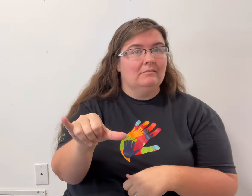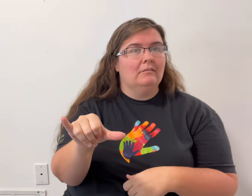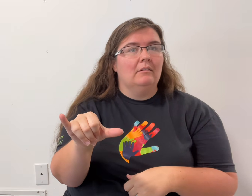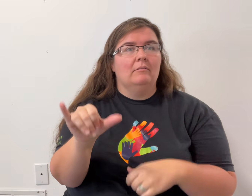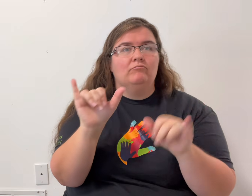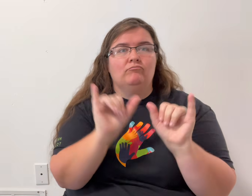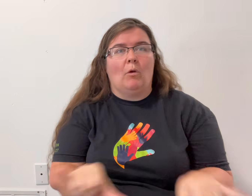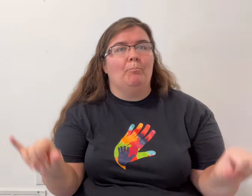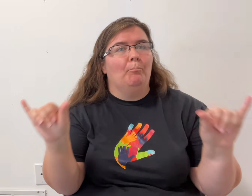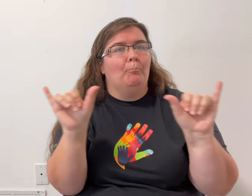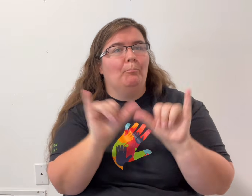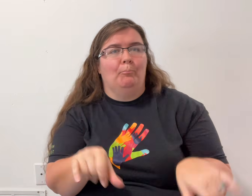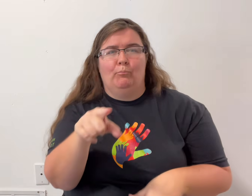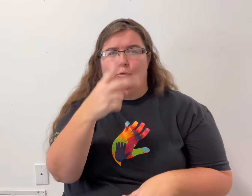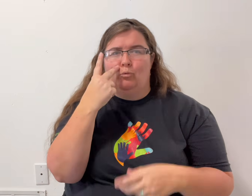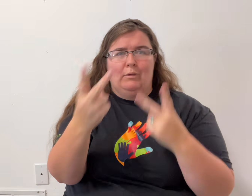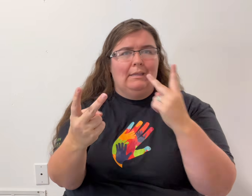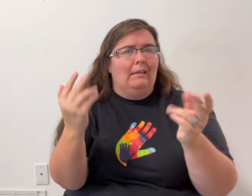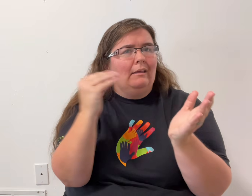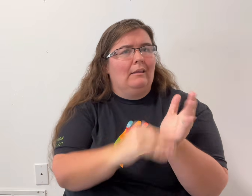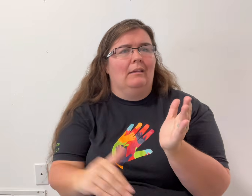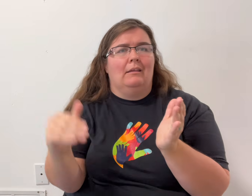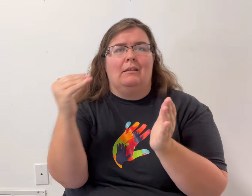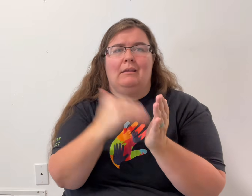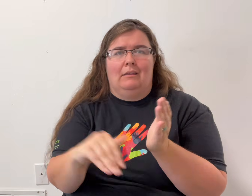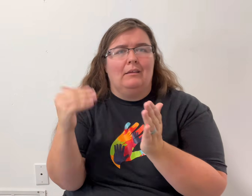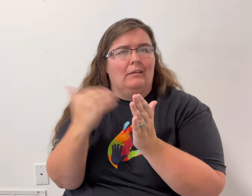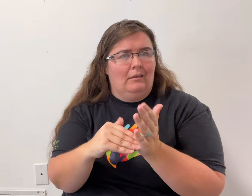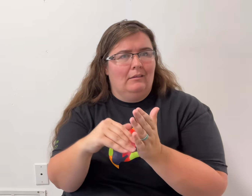and it's very common, you will see it used again and again,